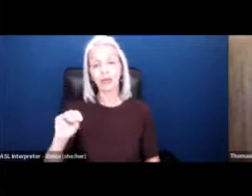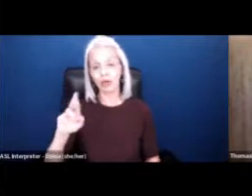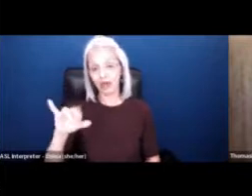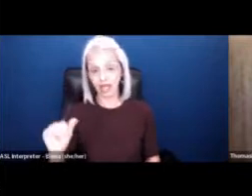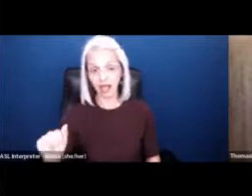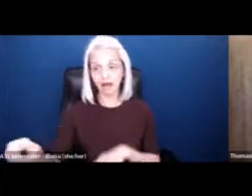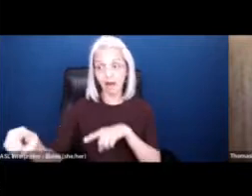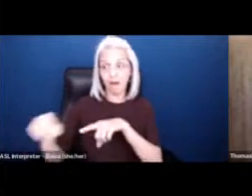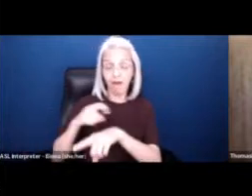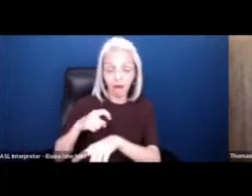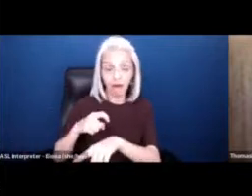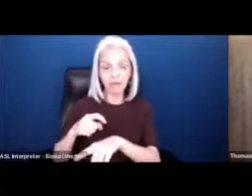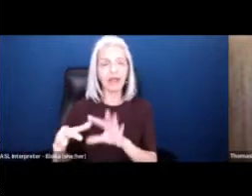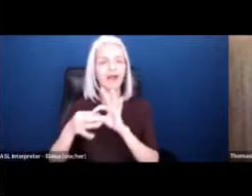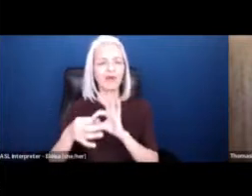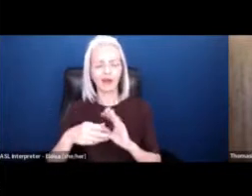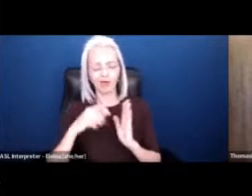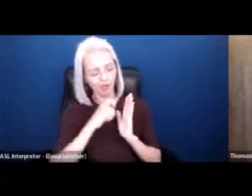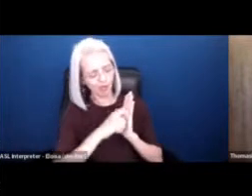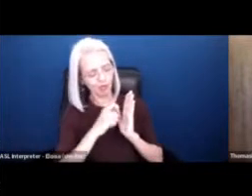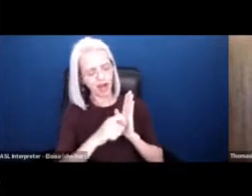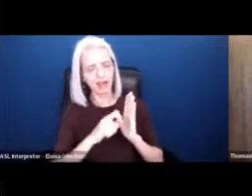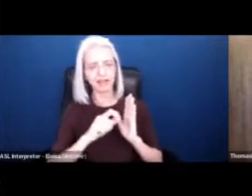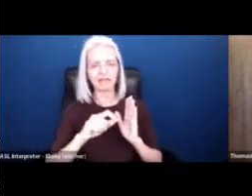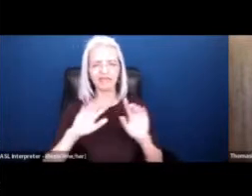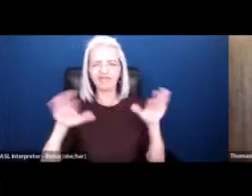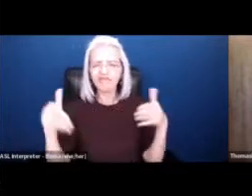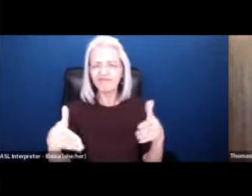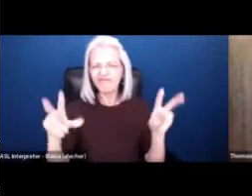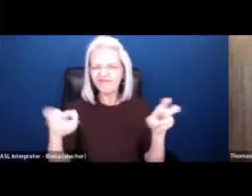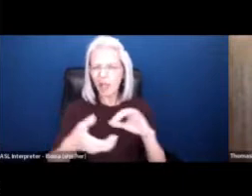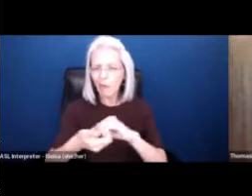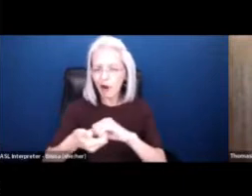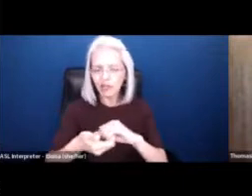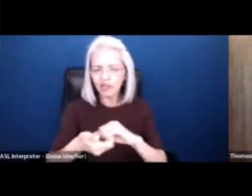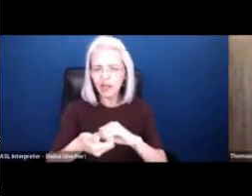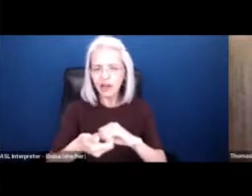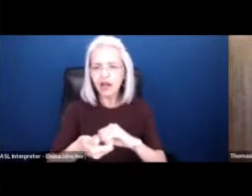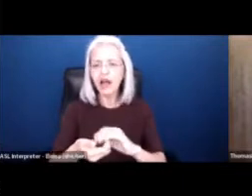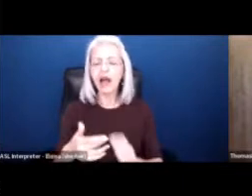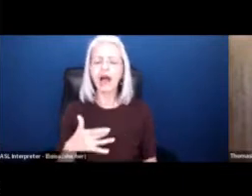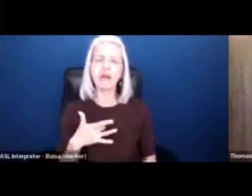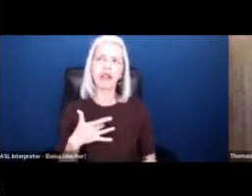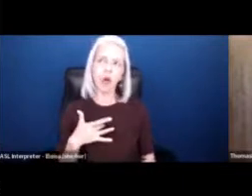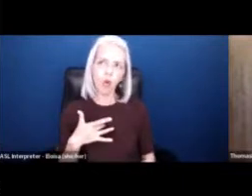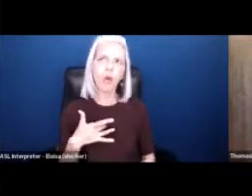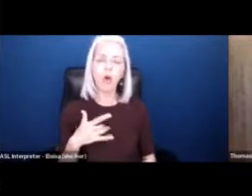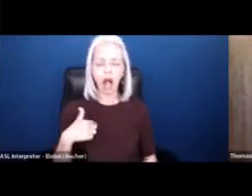Crowley, about writing something about partnerships that I'd taken a little bit of a dive, and I'd also taken a dive in